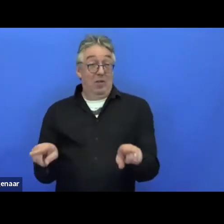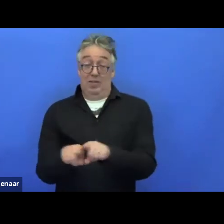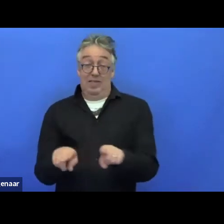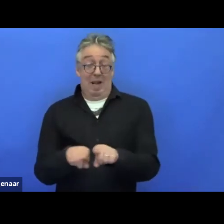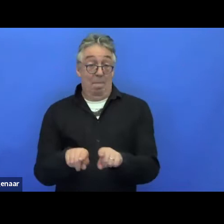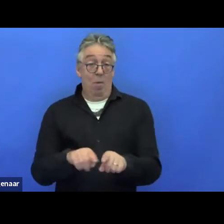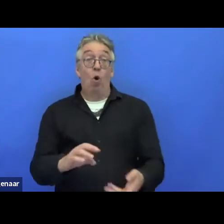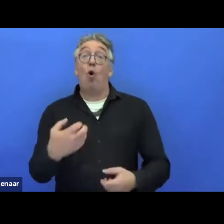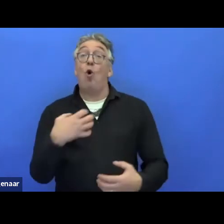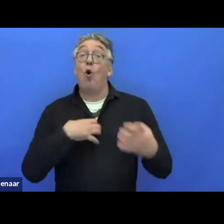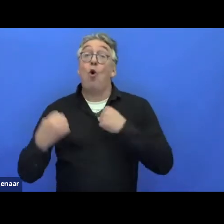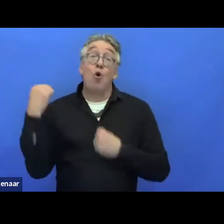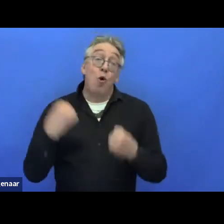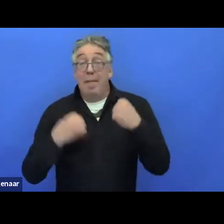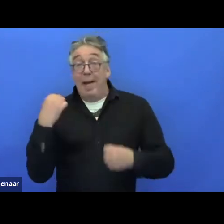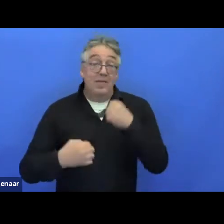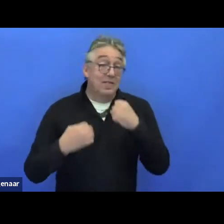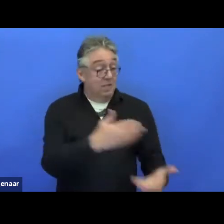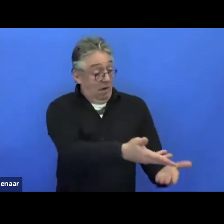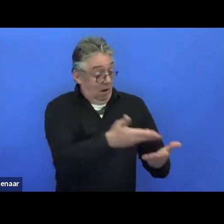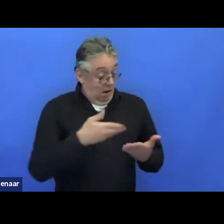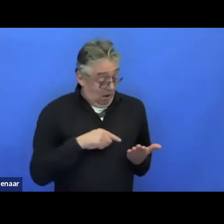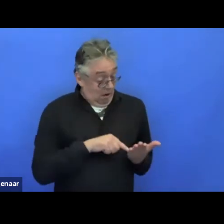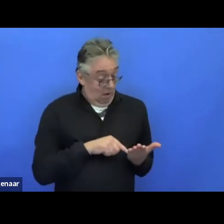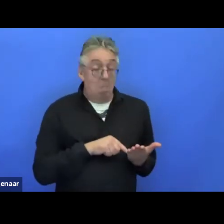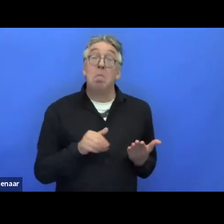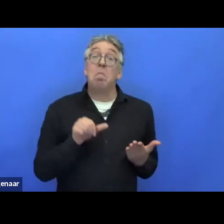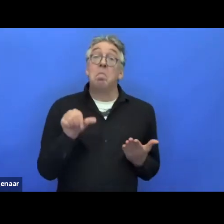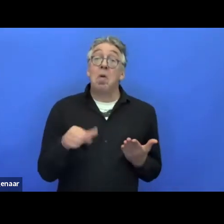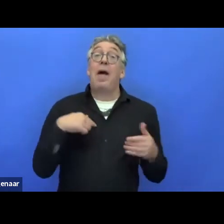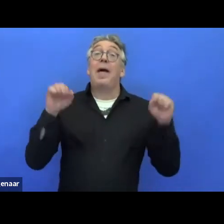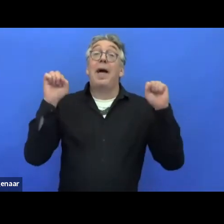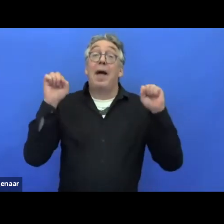they have some possibilities of what to do with their investigations.